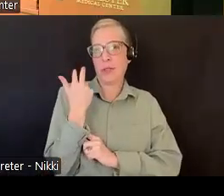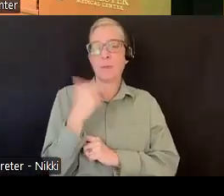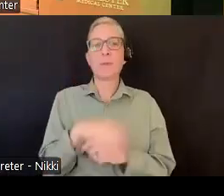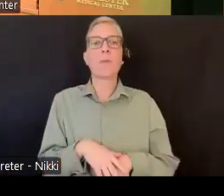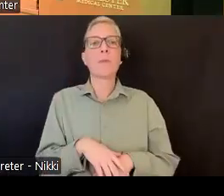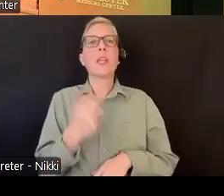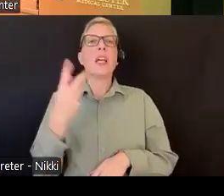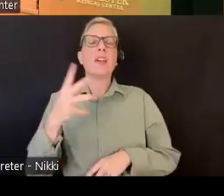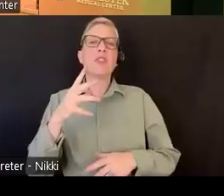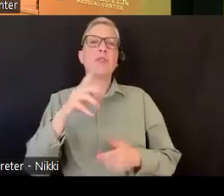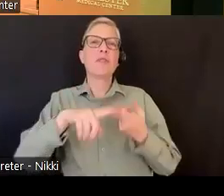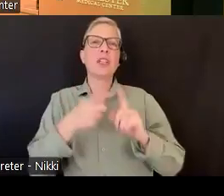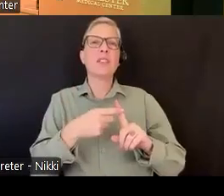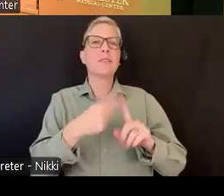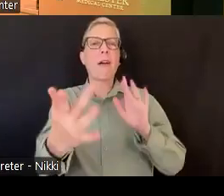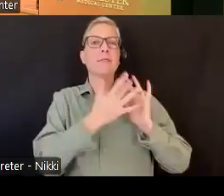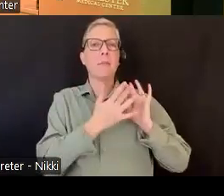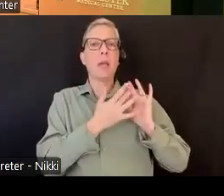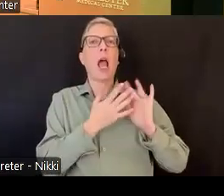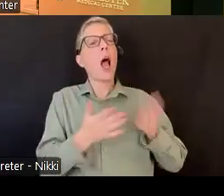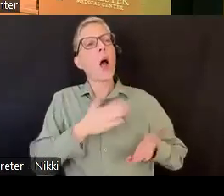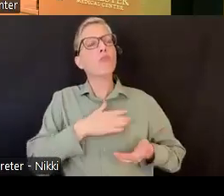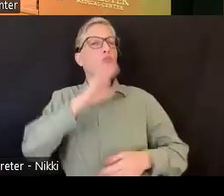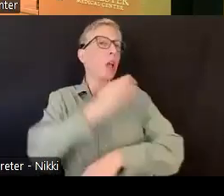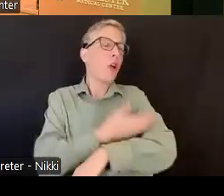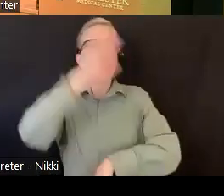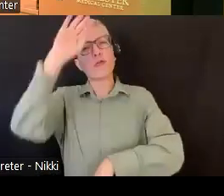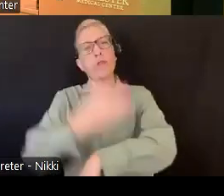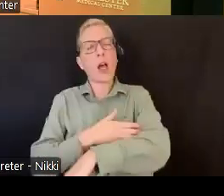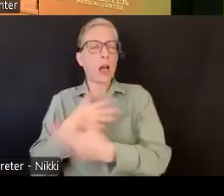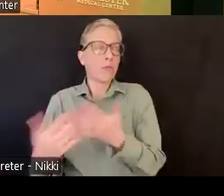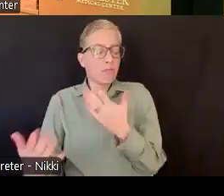a junior in high school. thinking about health care. Can they come down here? And I was like,